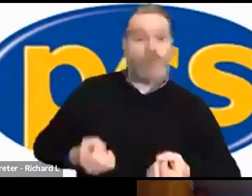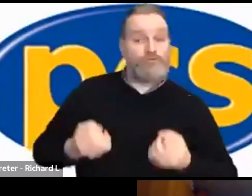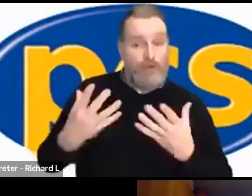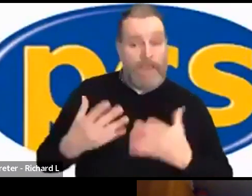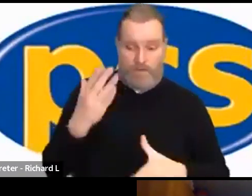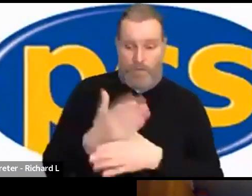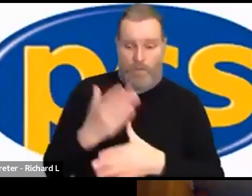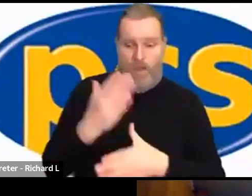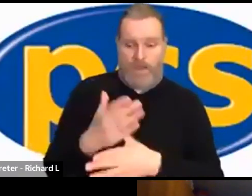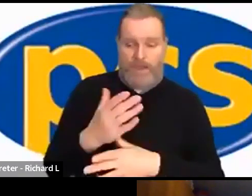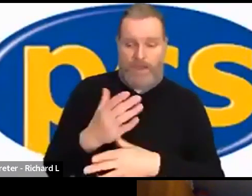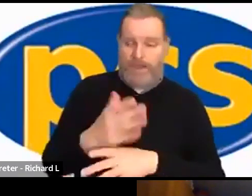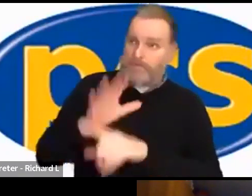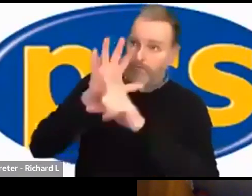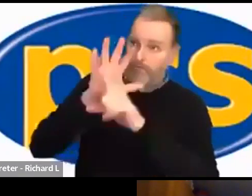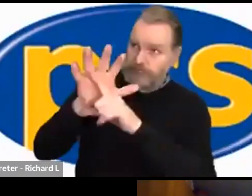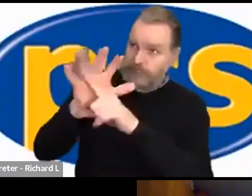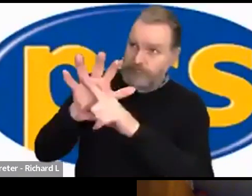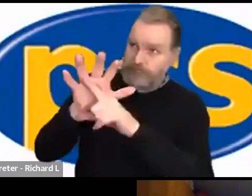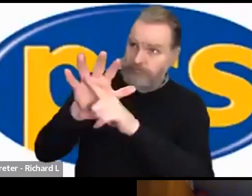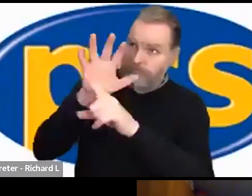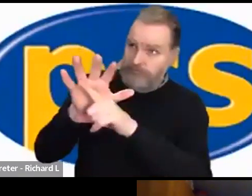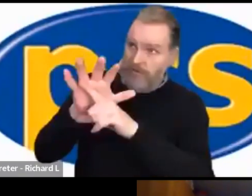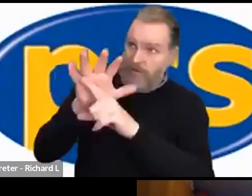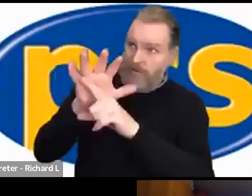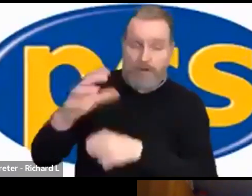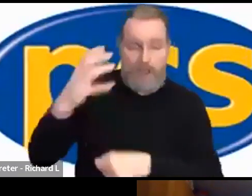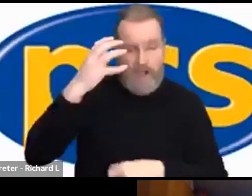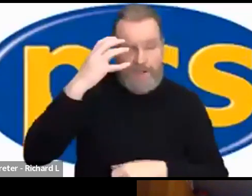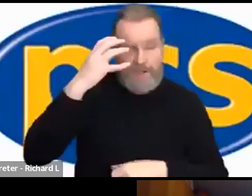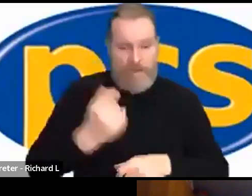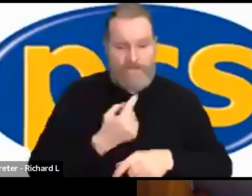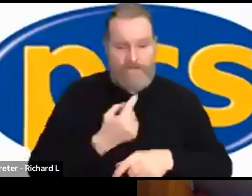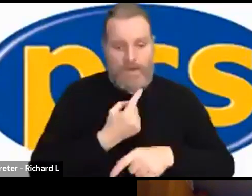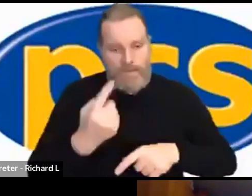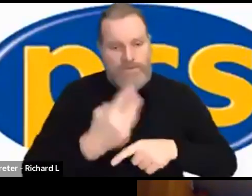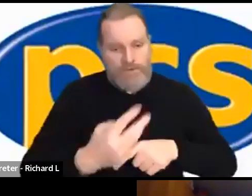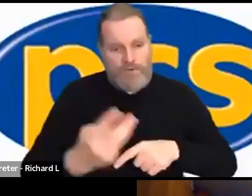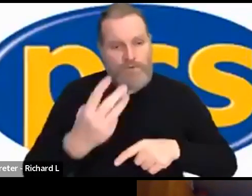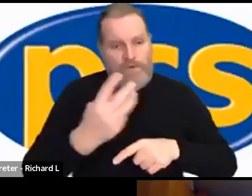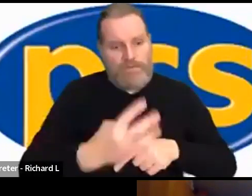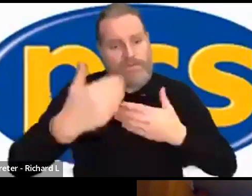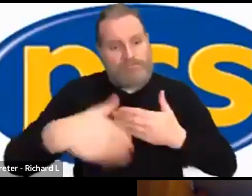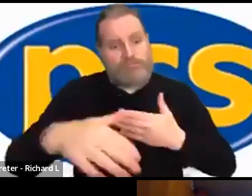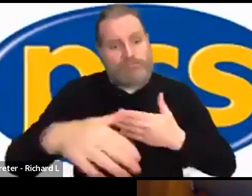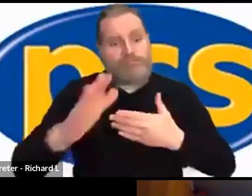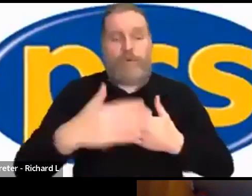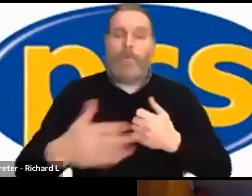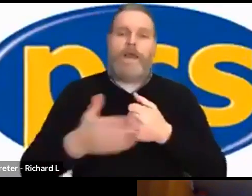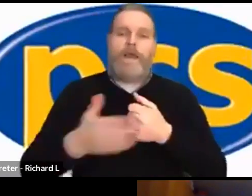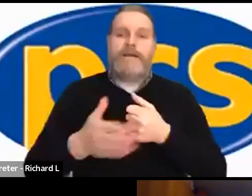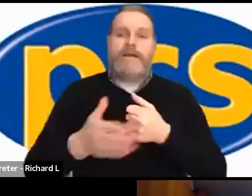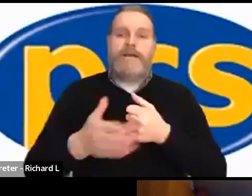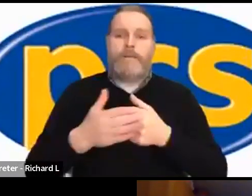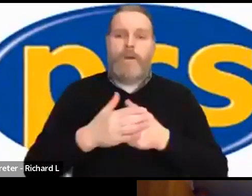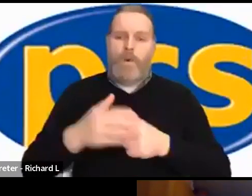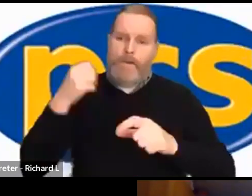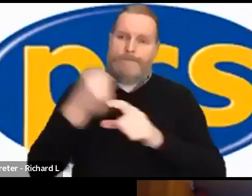so our action is so our action is working on his building And our strategy is to keep that going going, and in the coming weeks we will be announcing a series of of even more hard